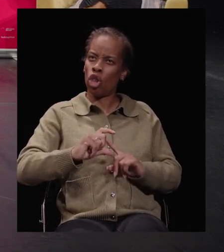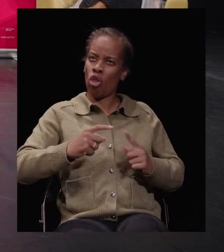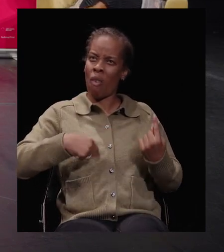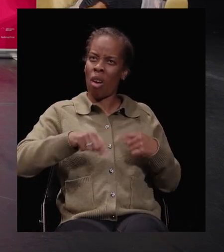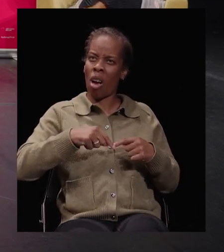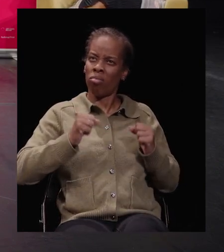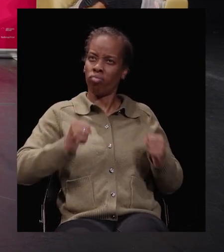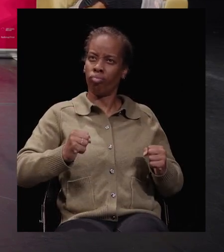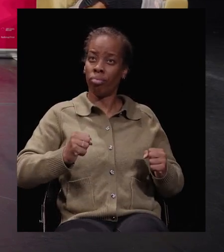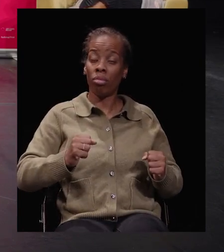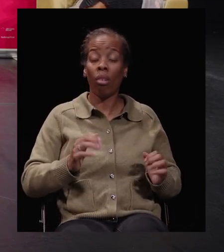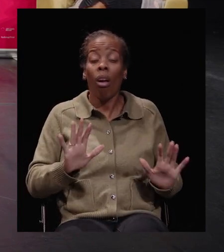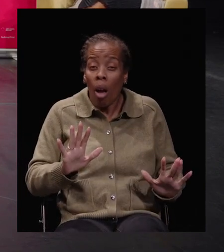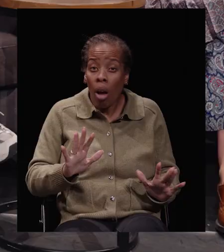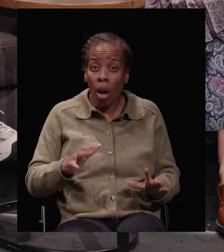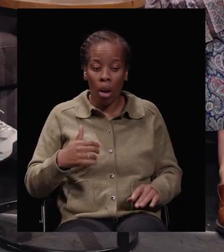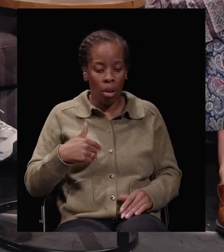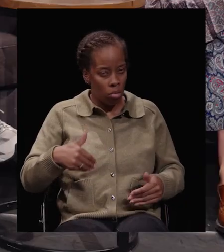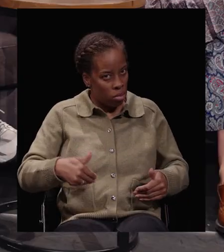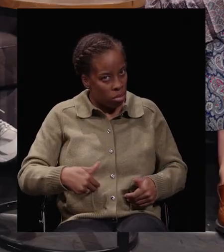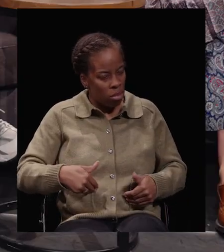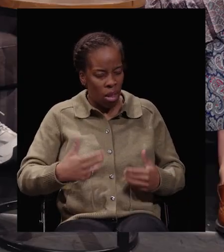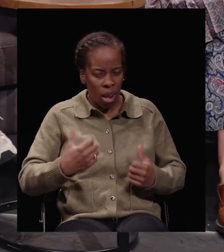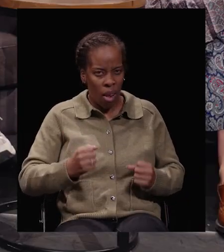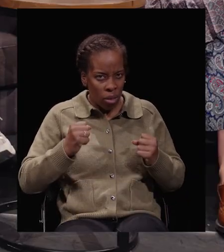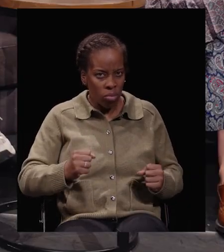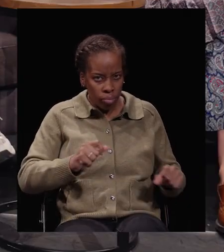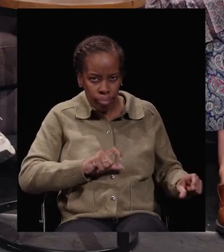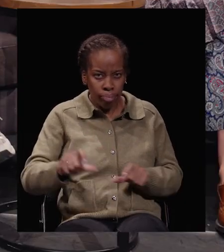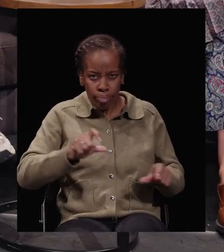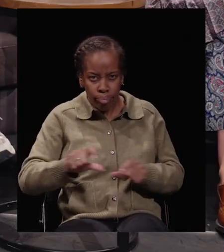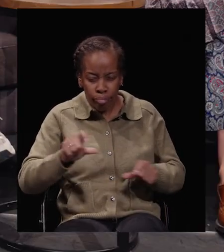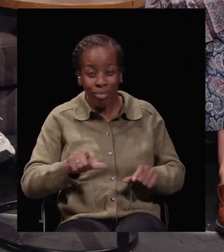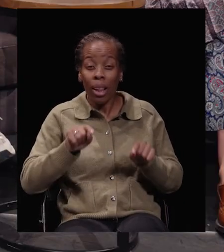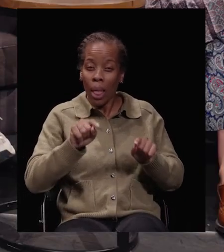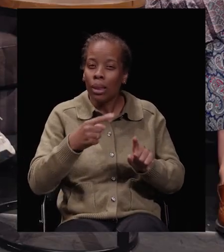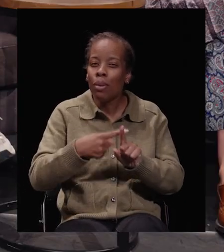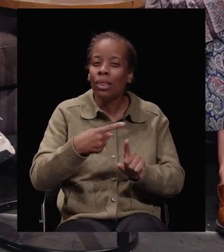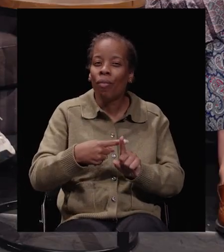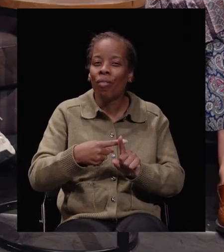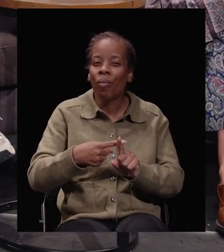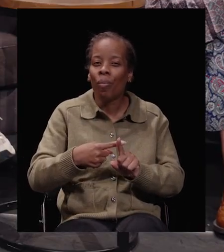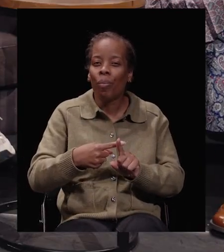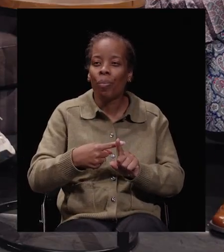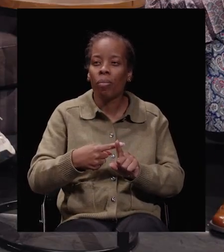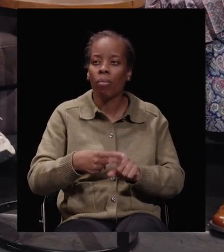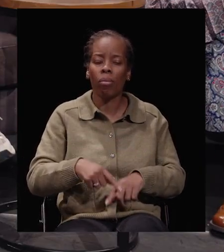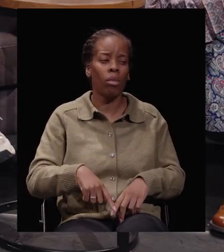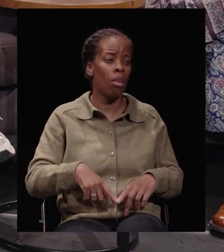It may not be recognised but it's an innately human thing, and that's a really positive thing. And even after all these years of cuts, and dooming,